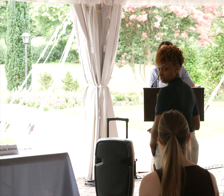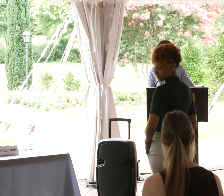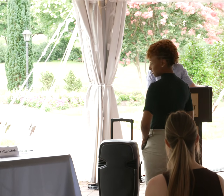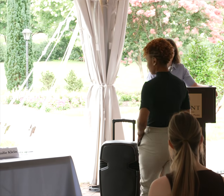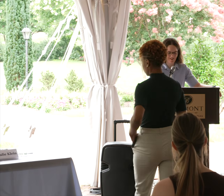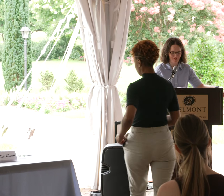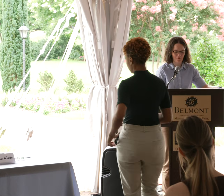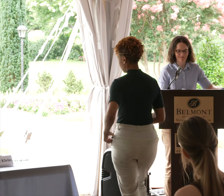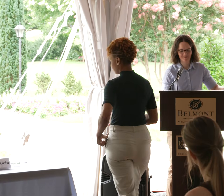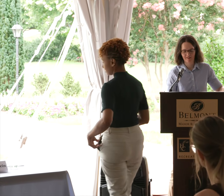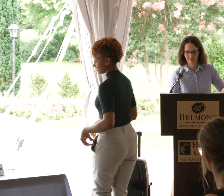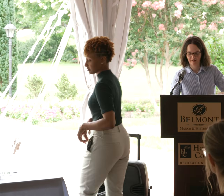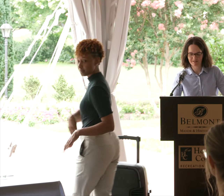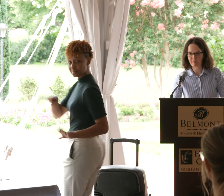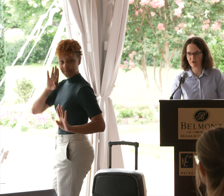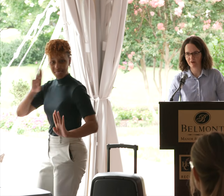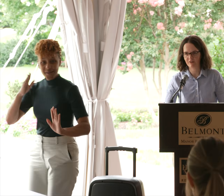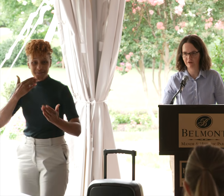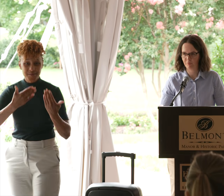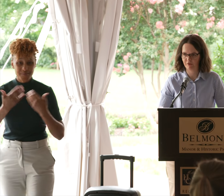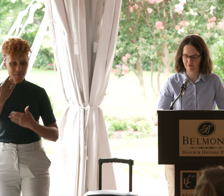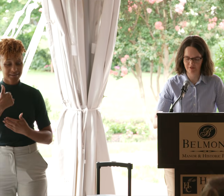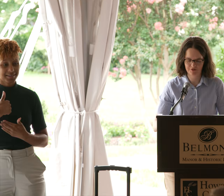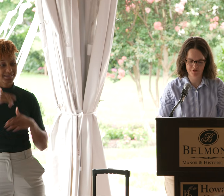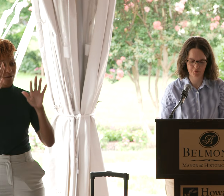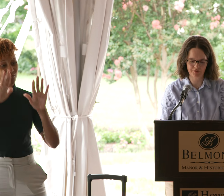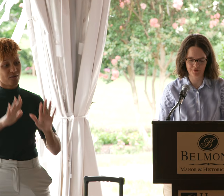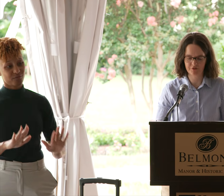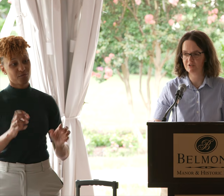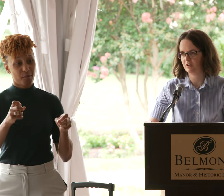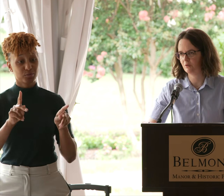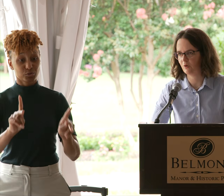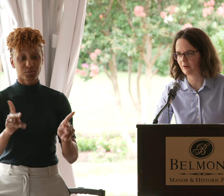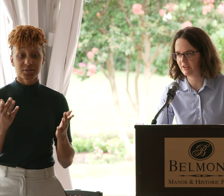Good morning, everyone. It's my great, great privilege to introduce to you our